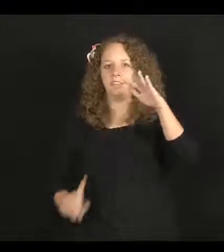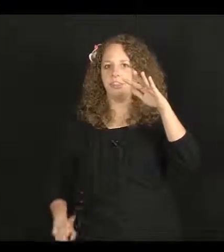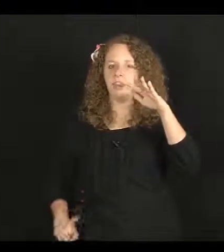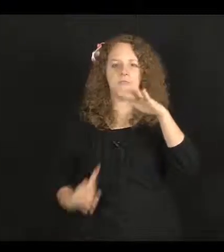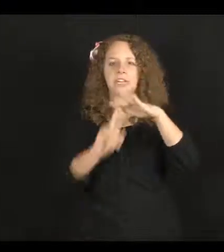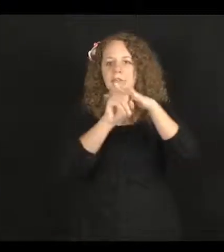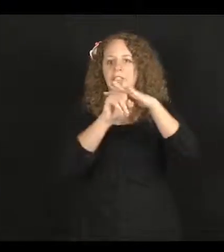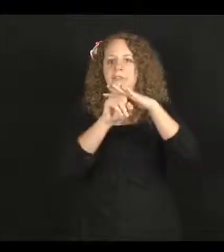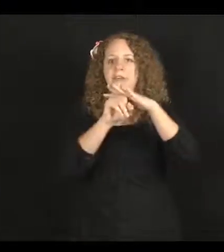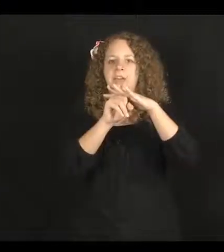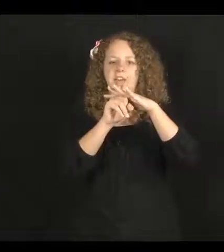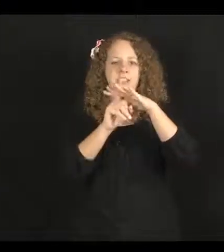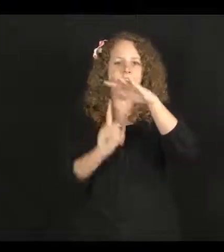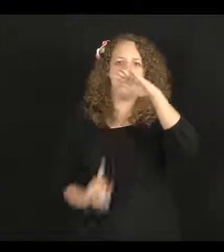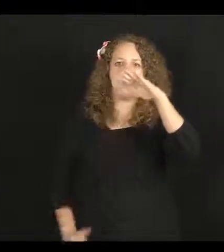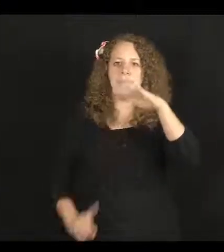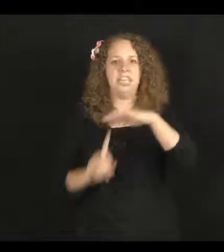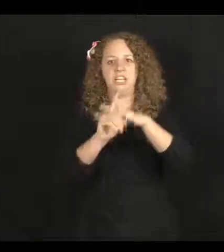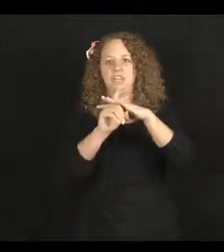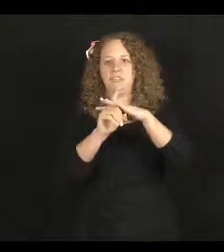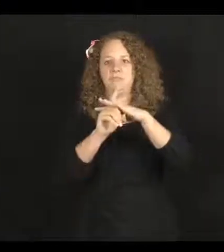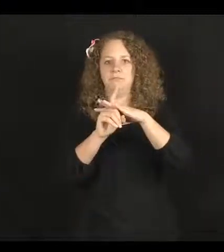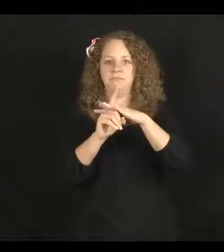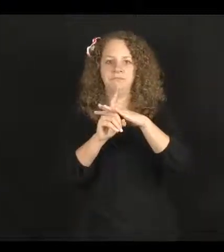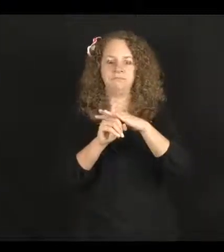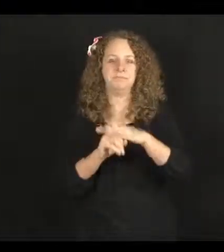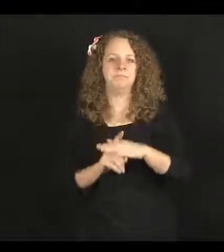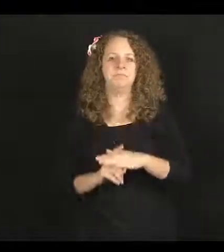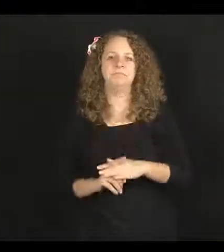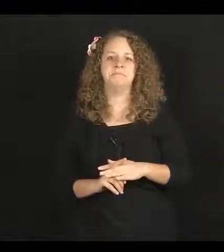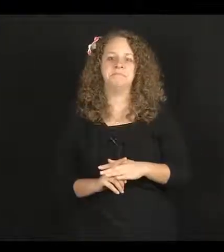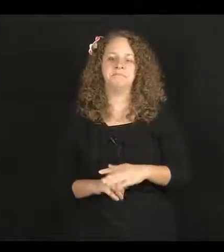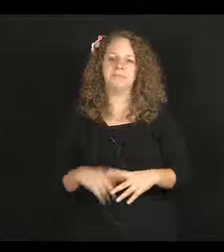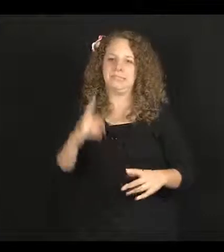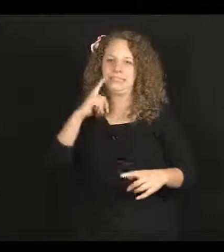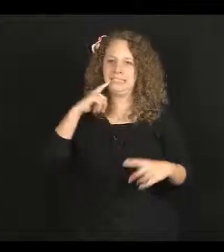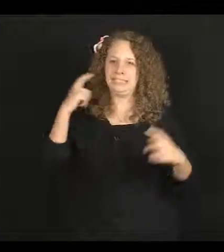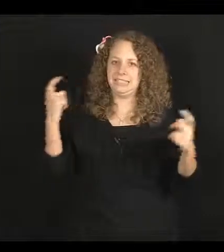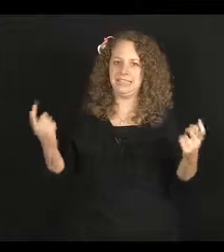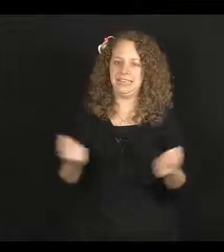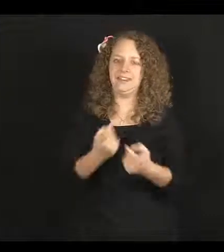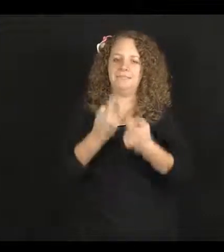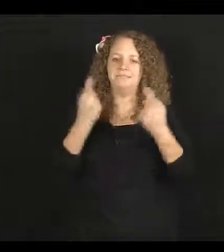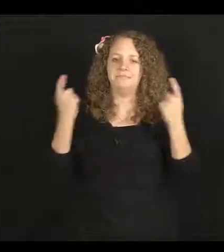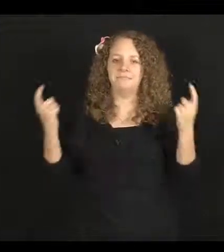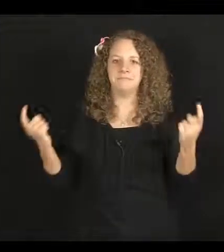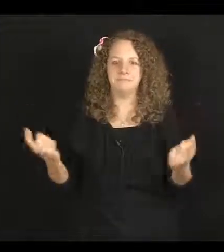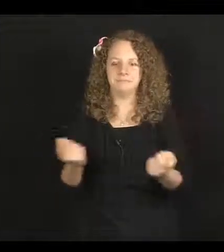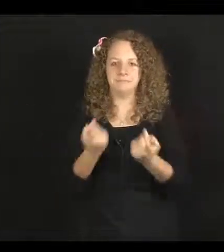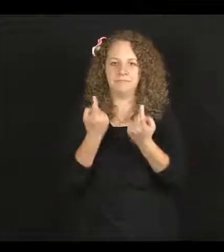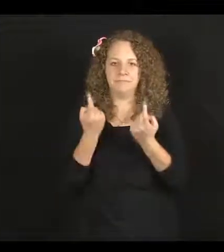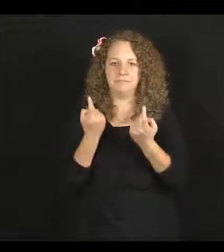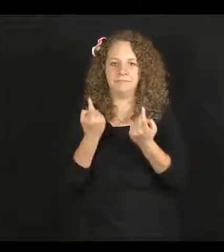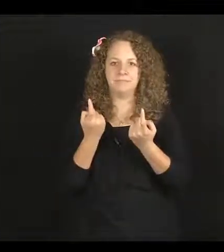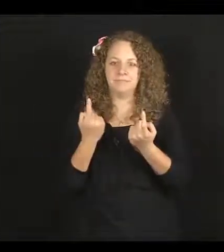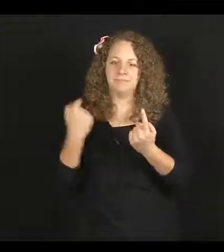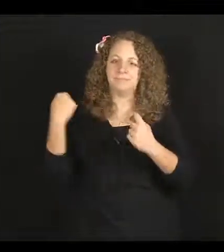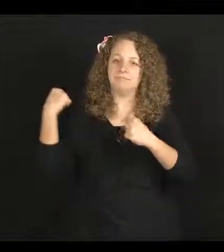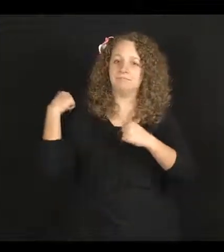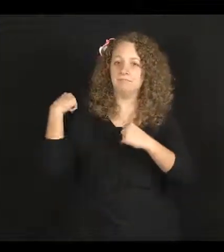head, it appeared SIN